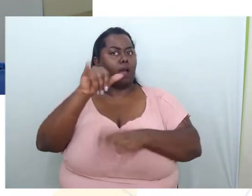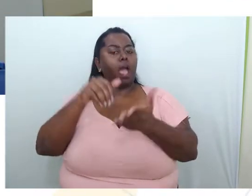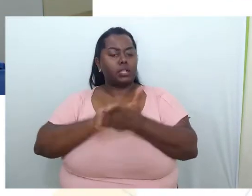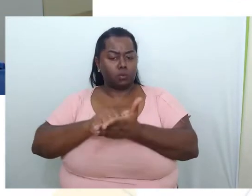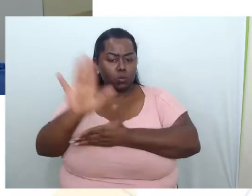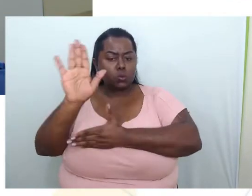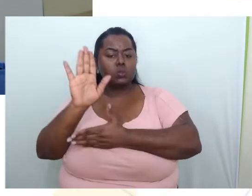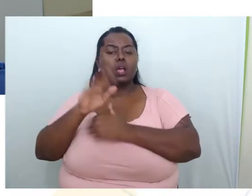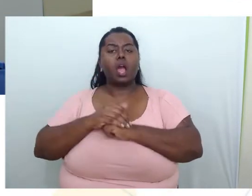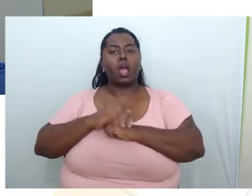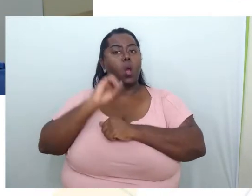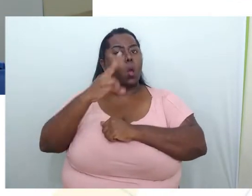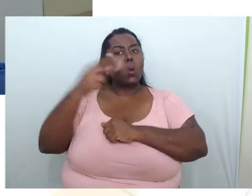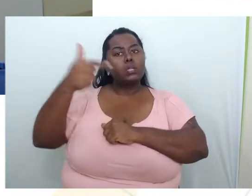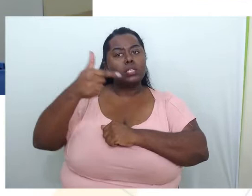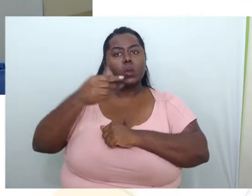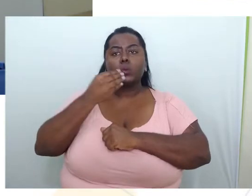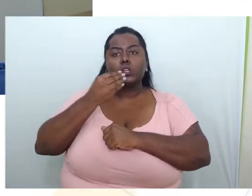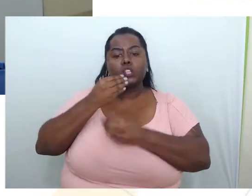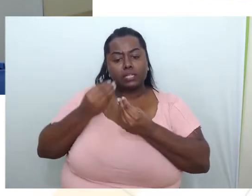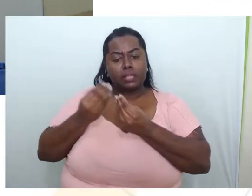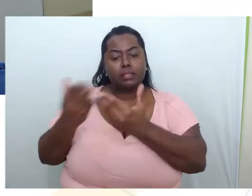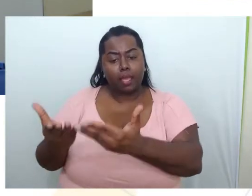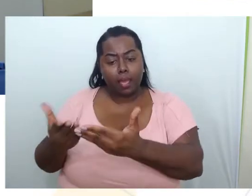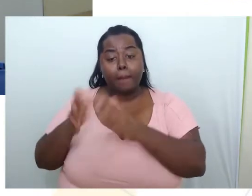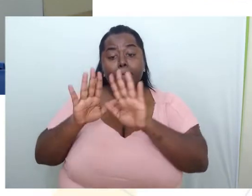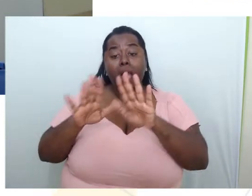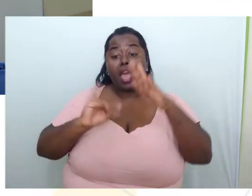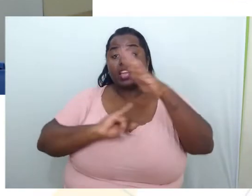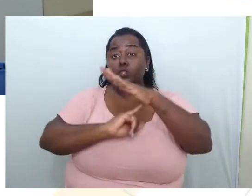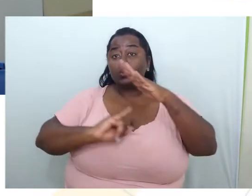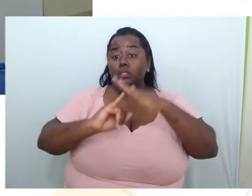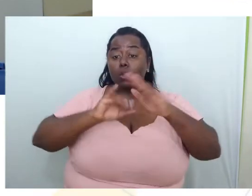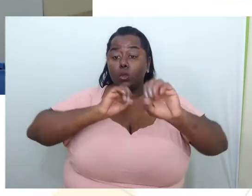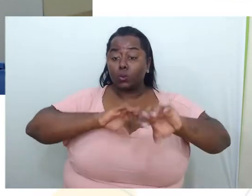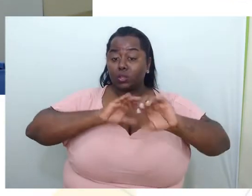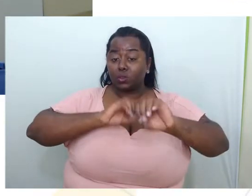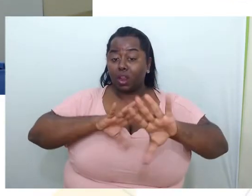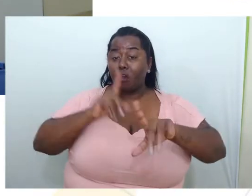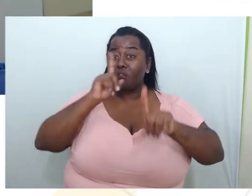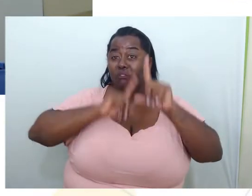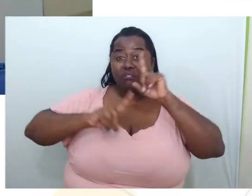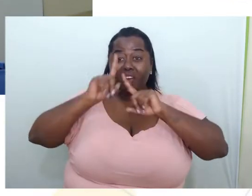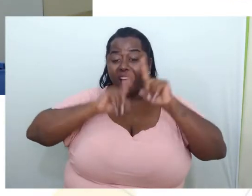expelled or given a second chance or whatever but when an educational